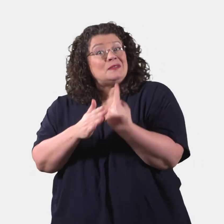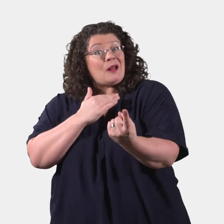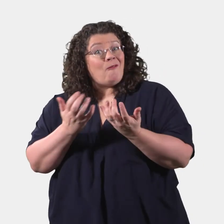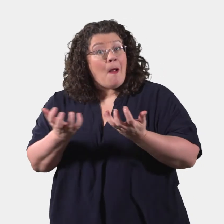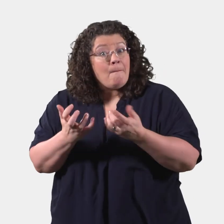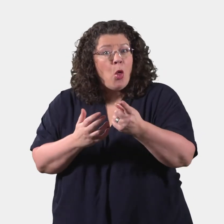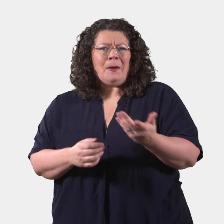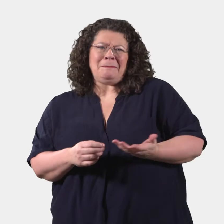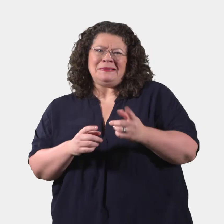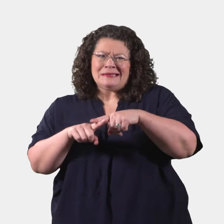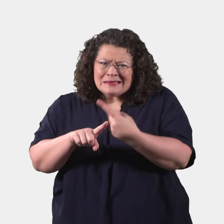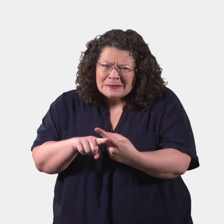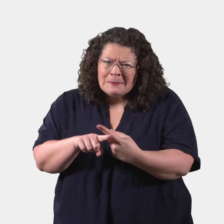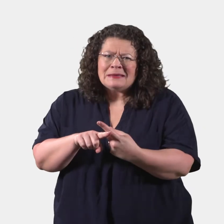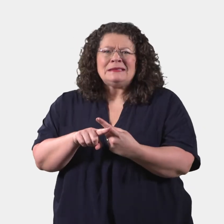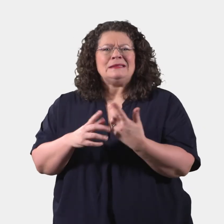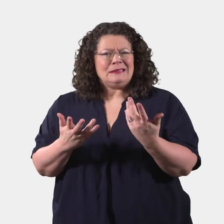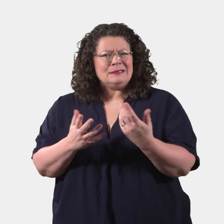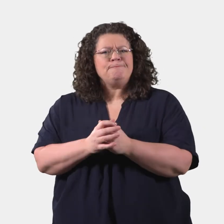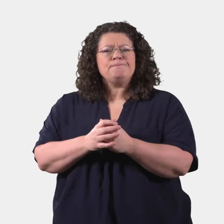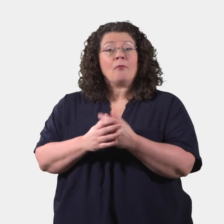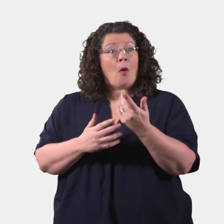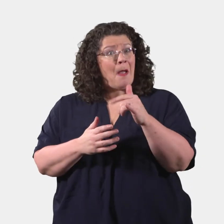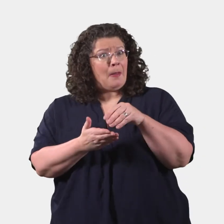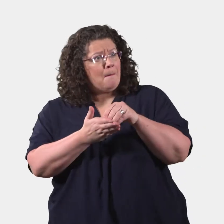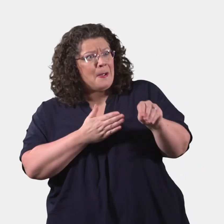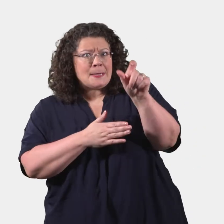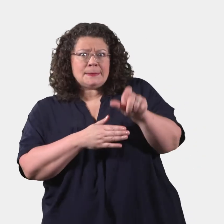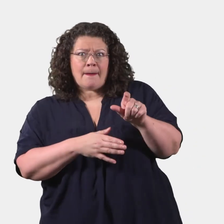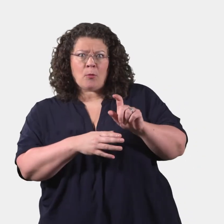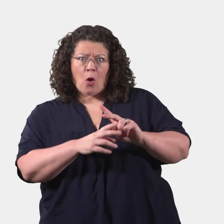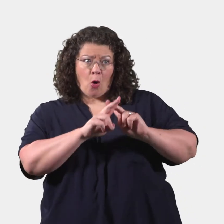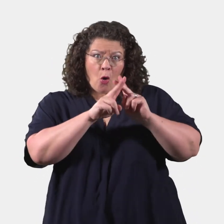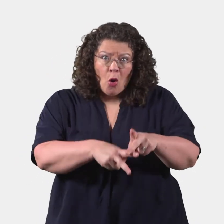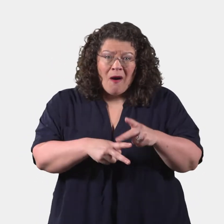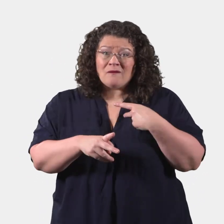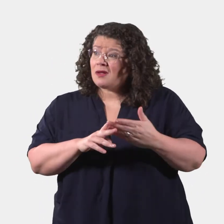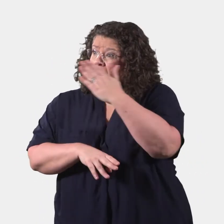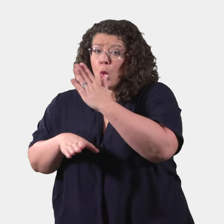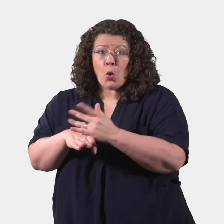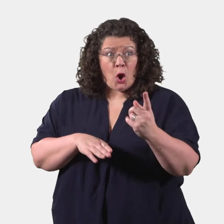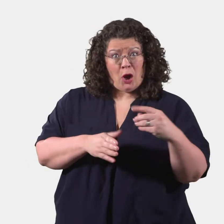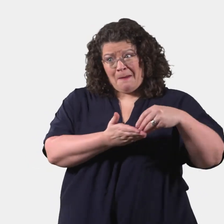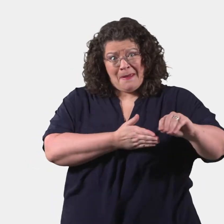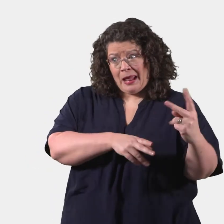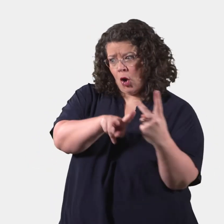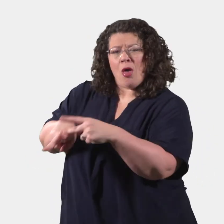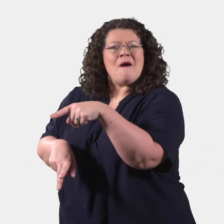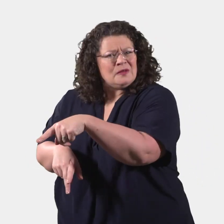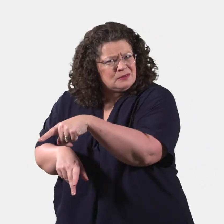someone to provide care for the person you usually care for while you work, someone to provide care for a child under 16,